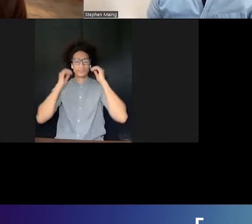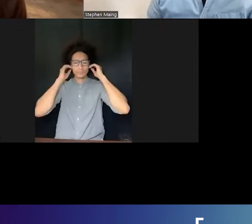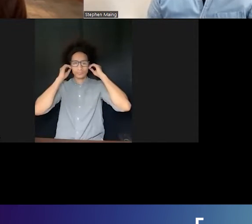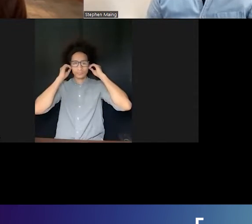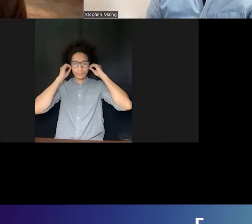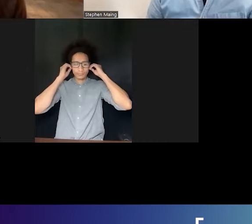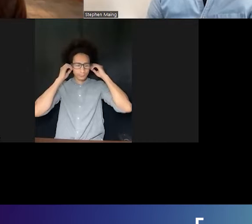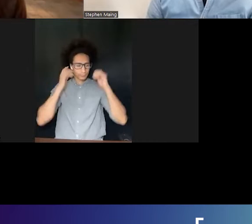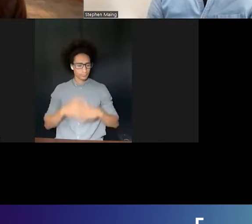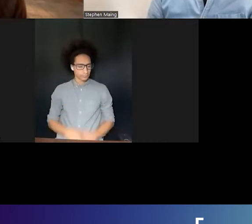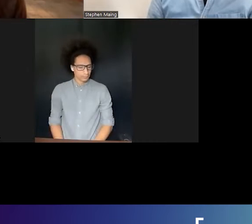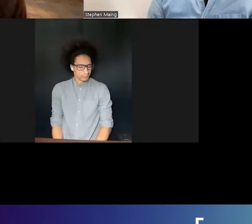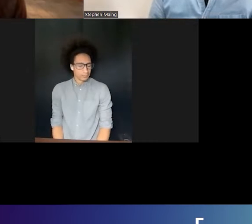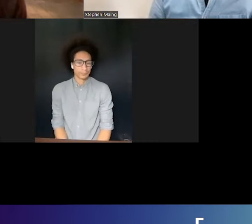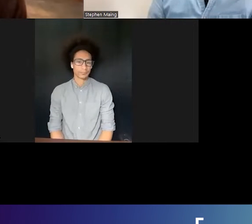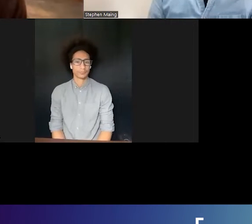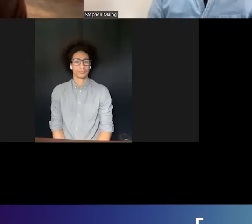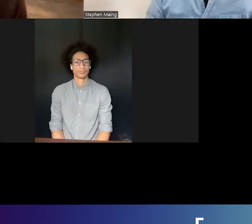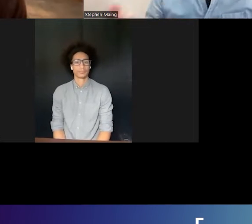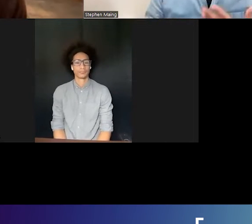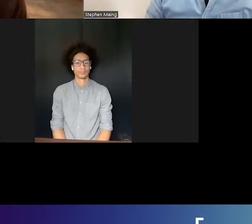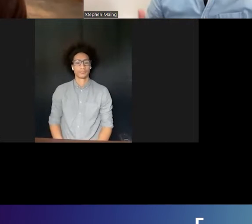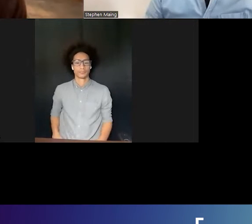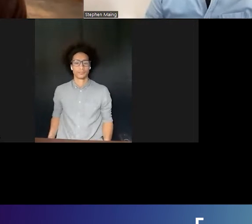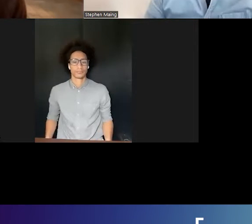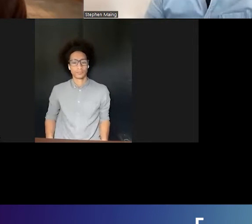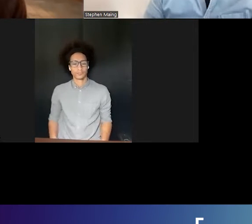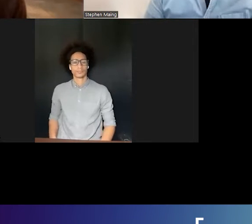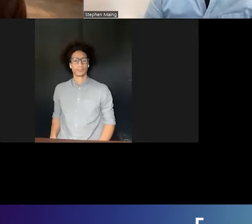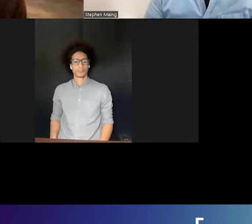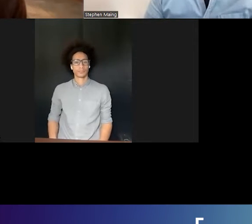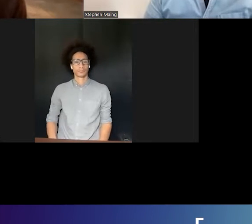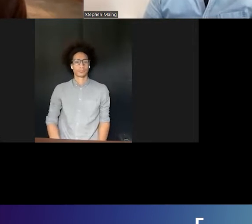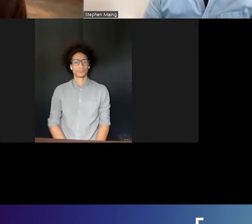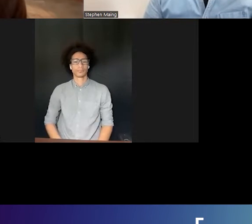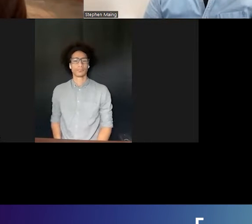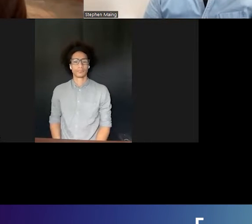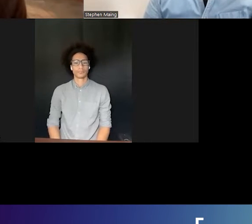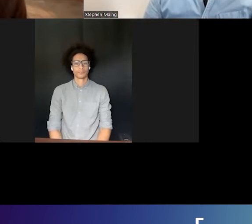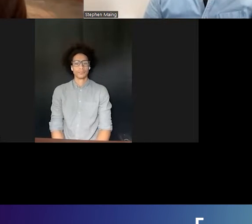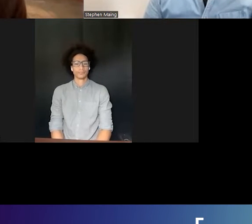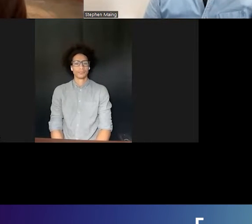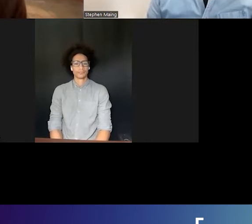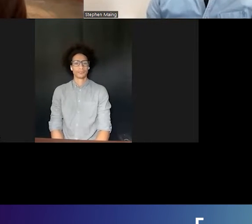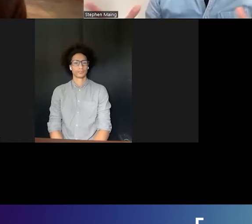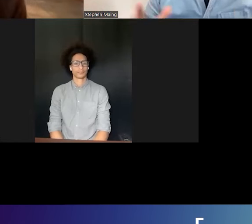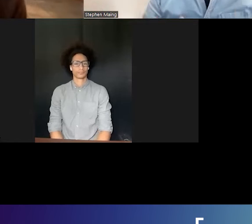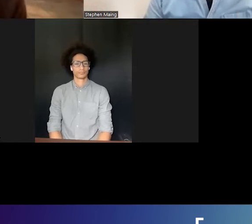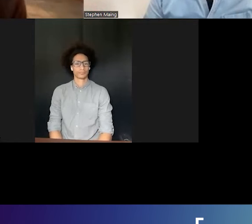very challenging at times to say, hey, you know, we're very interested in making sure something meaningful is done